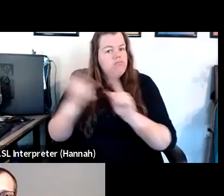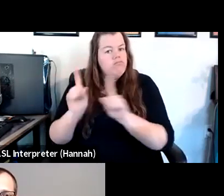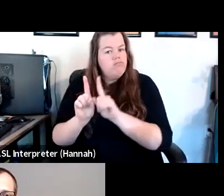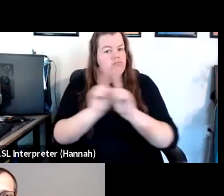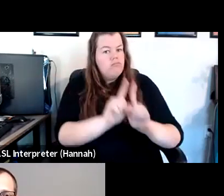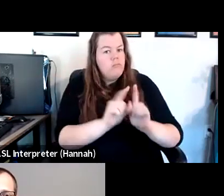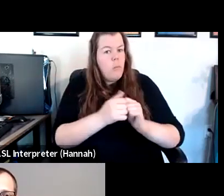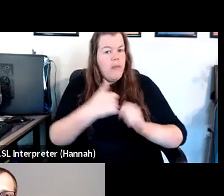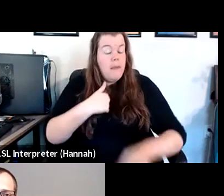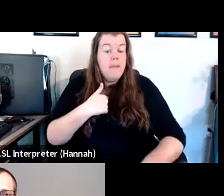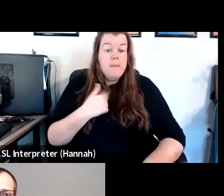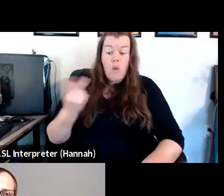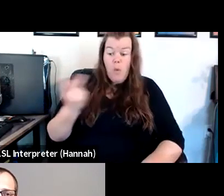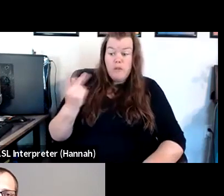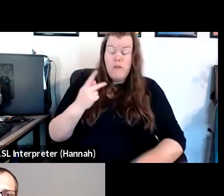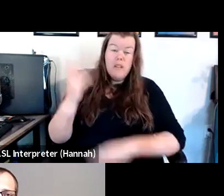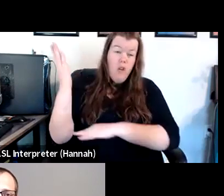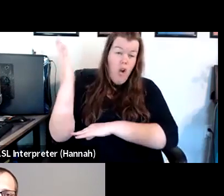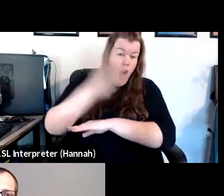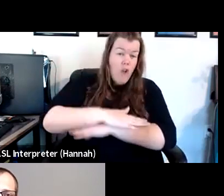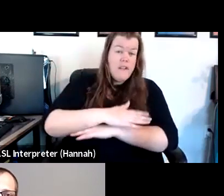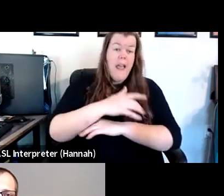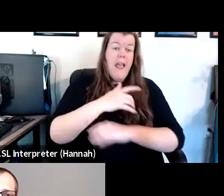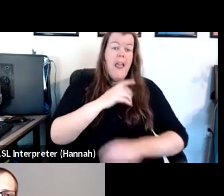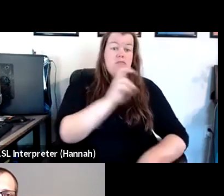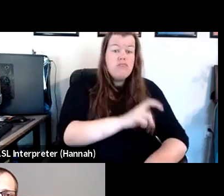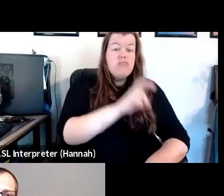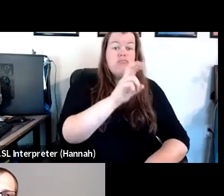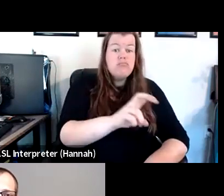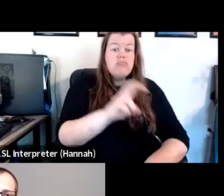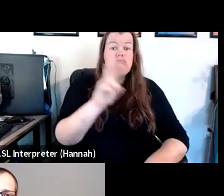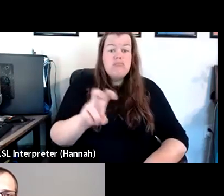driving around from dealership to dealership in central Indiana and after looking at several